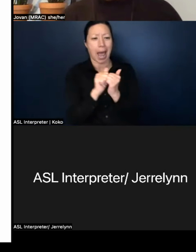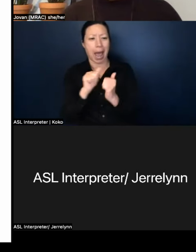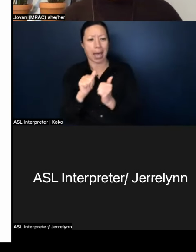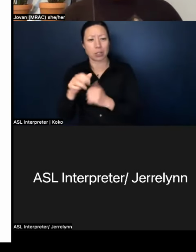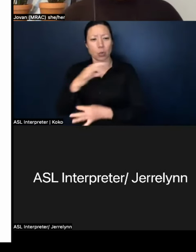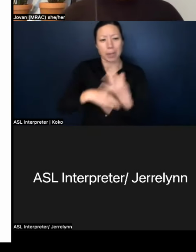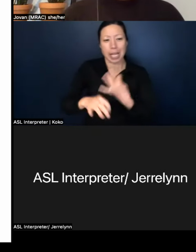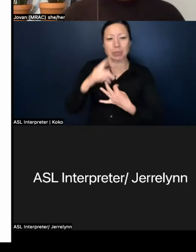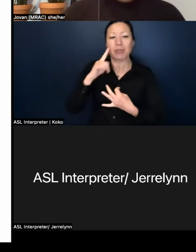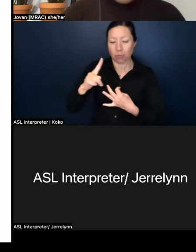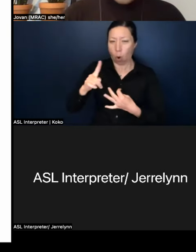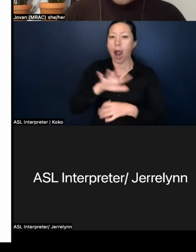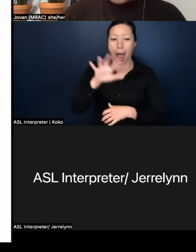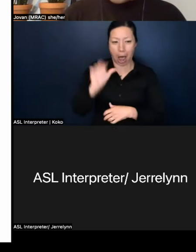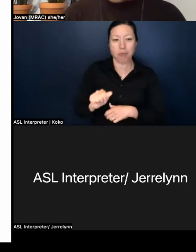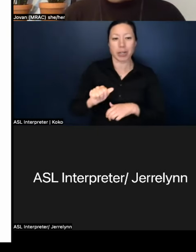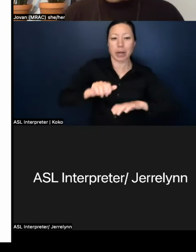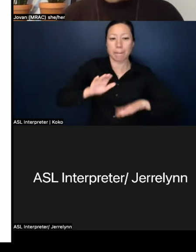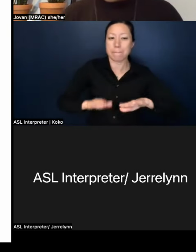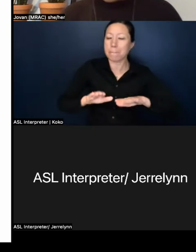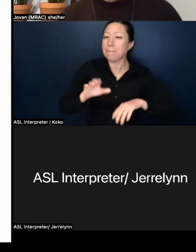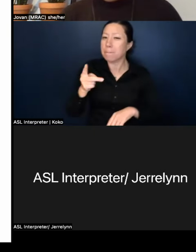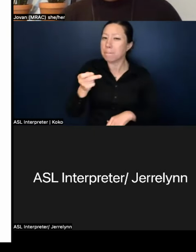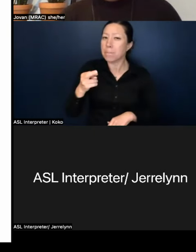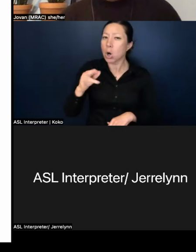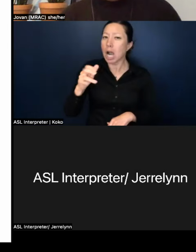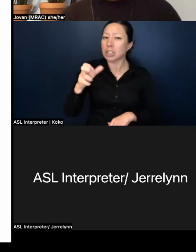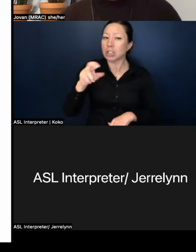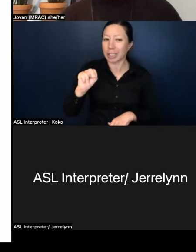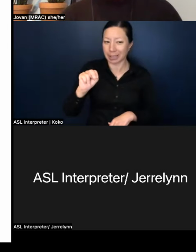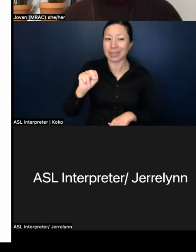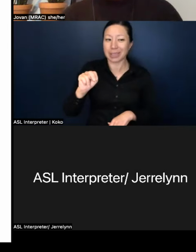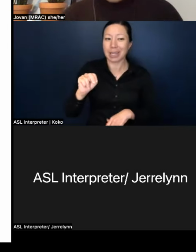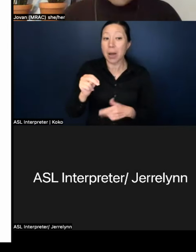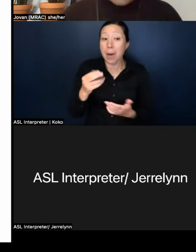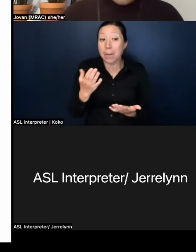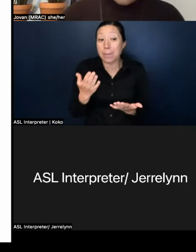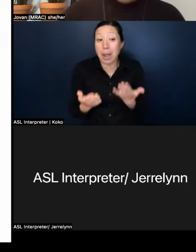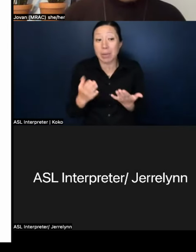Maybe that's what really inspires you or interests you. Or maybe you are a projection designer,